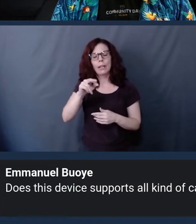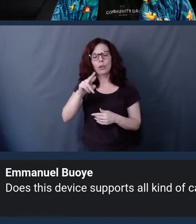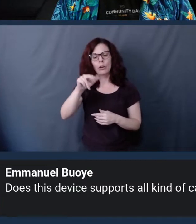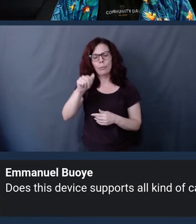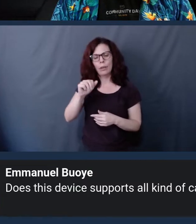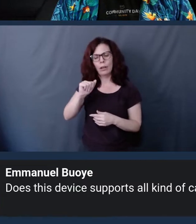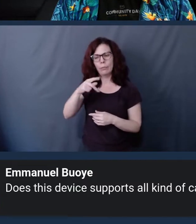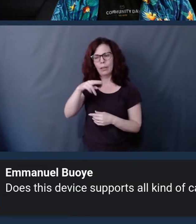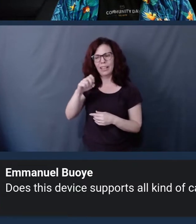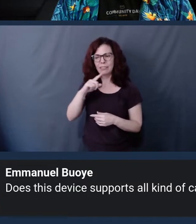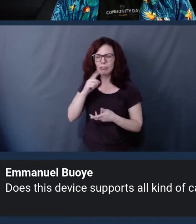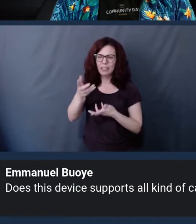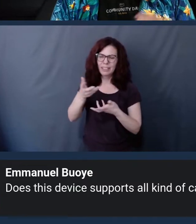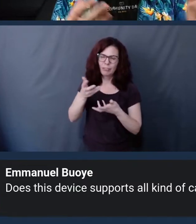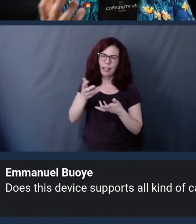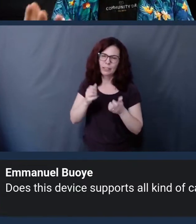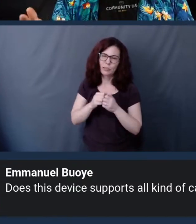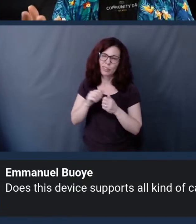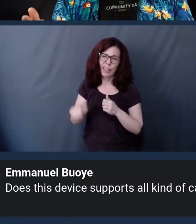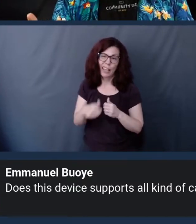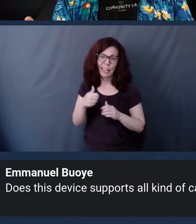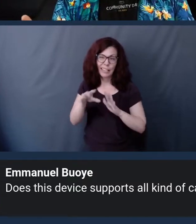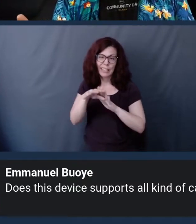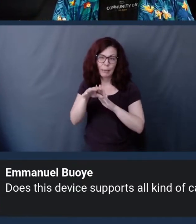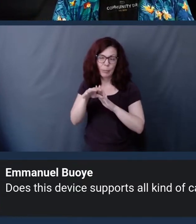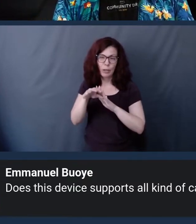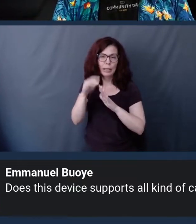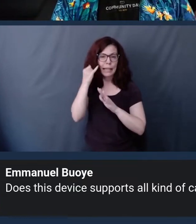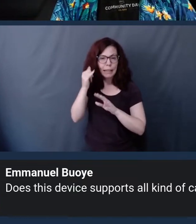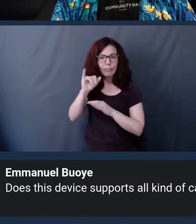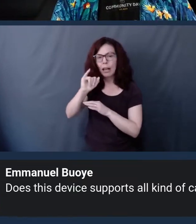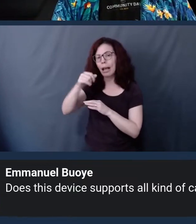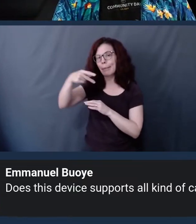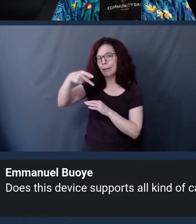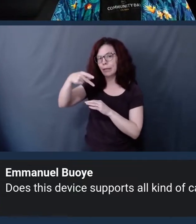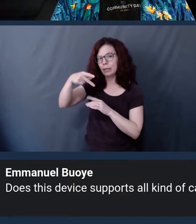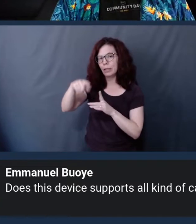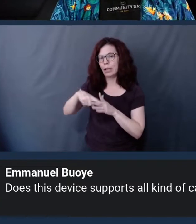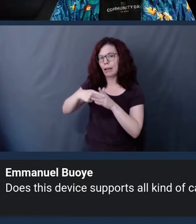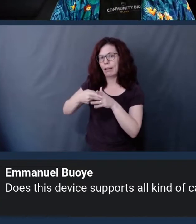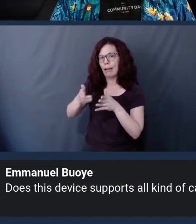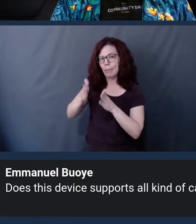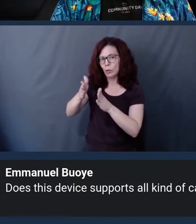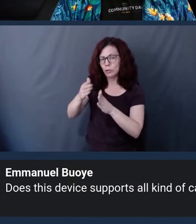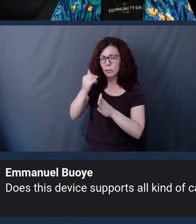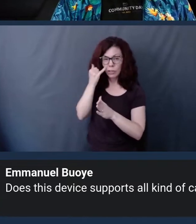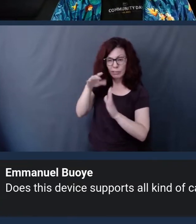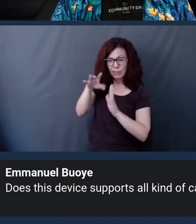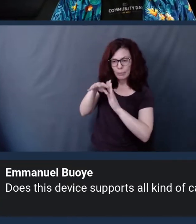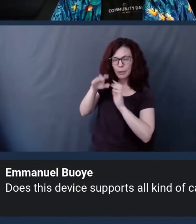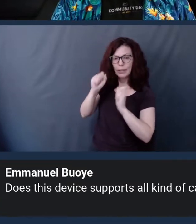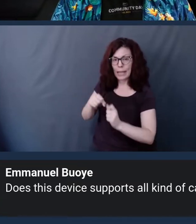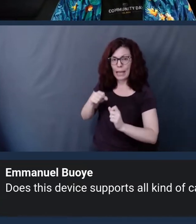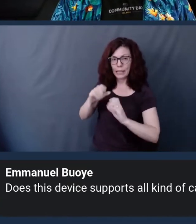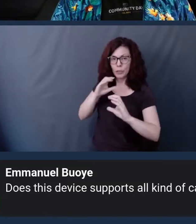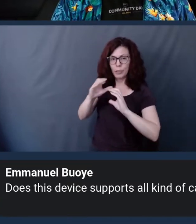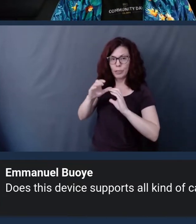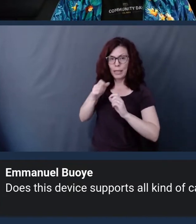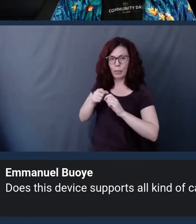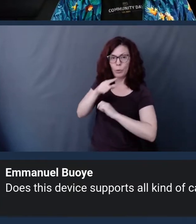with any camera that is IP enabled. So as long as the cameras have the ability to communicate over IP protocol,